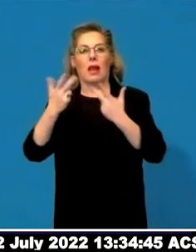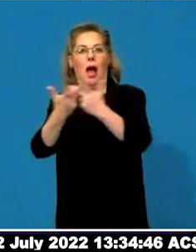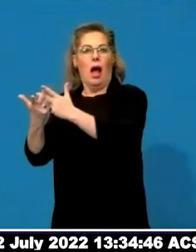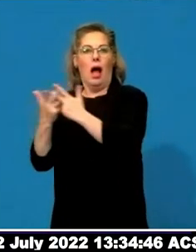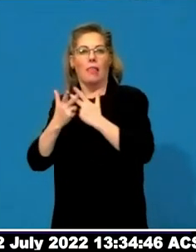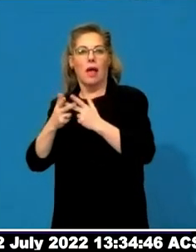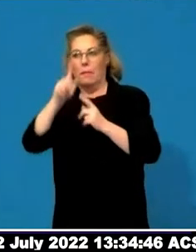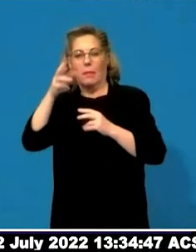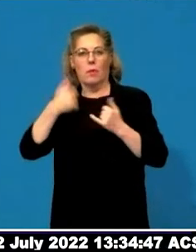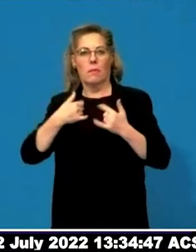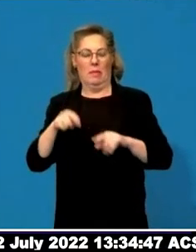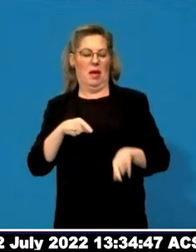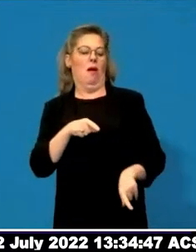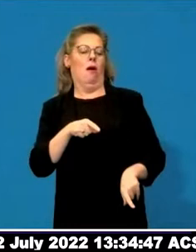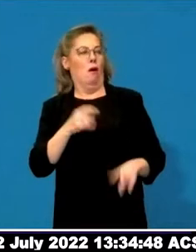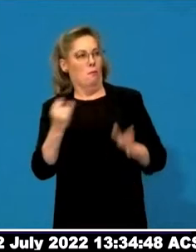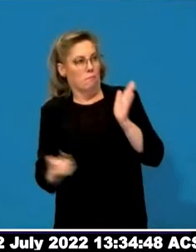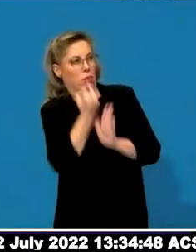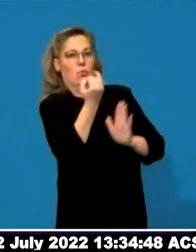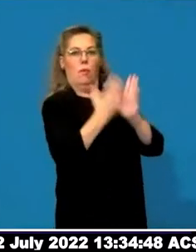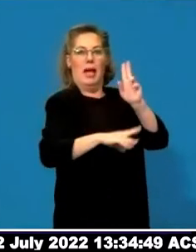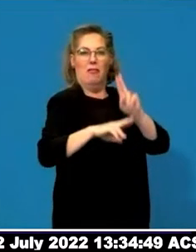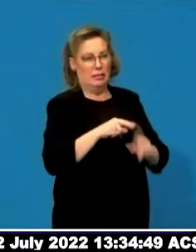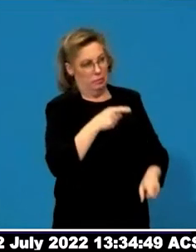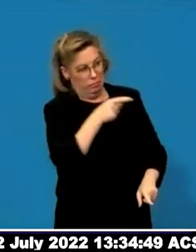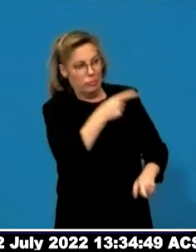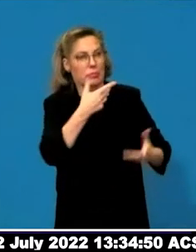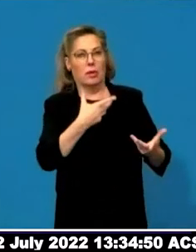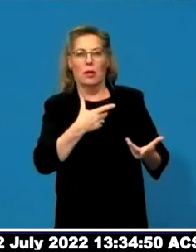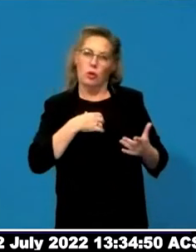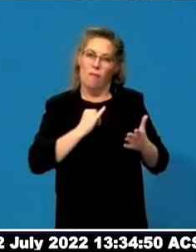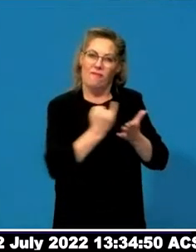There are a lack of practitioners able to provide